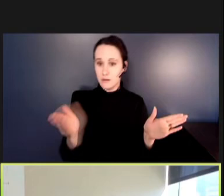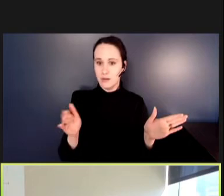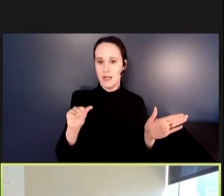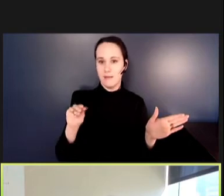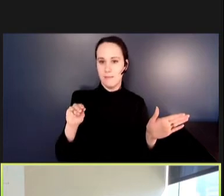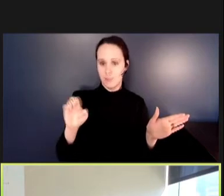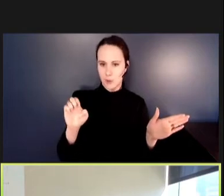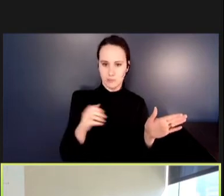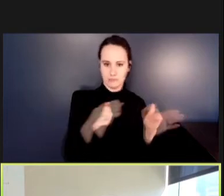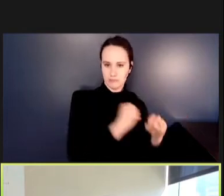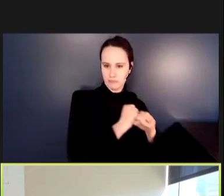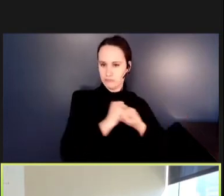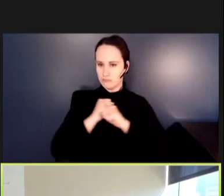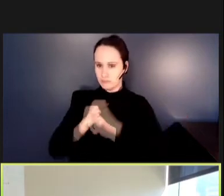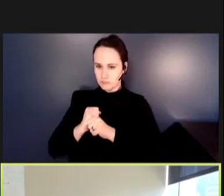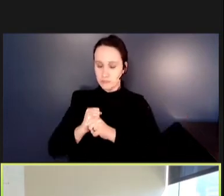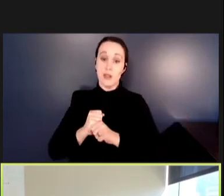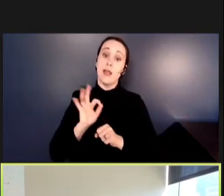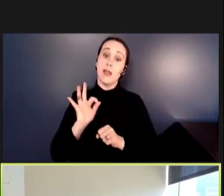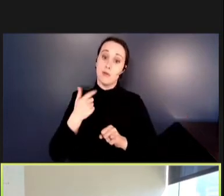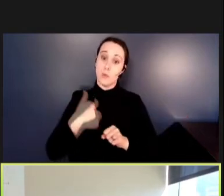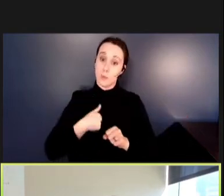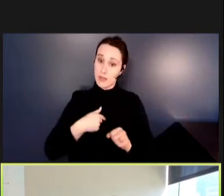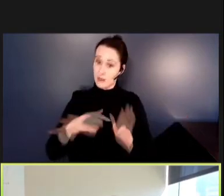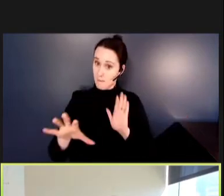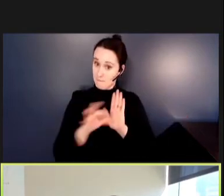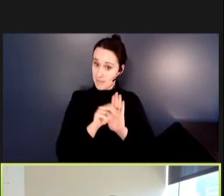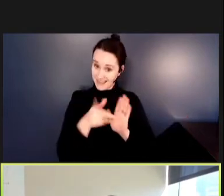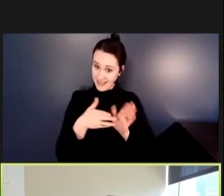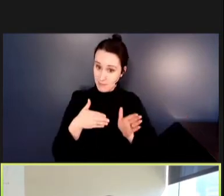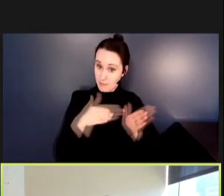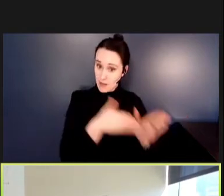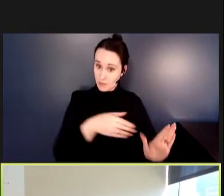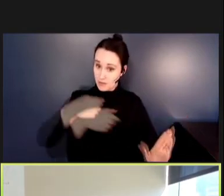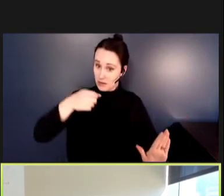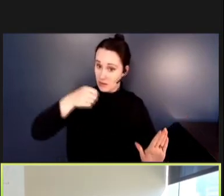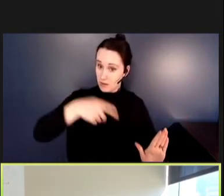specific pathways, we can stimulate a more comprehensive and perhaps more durable immune